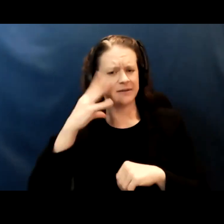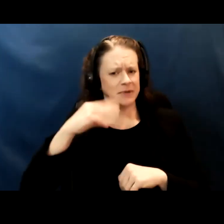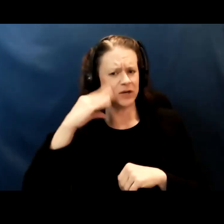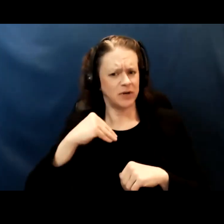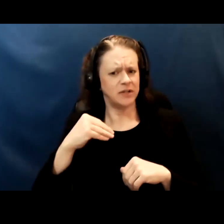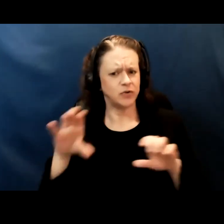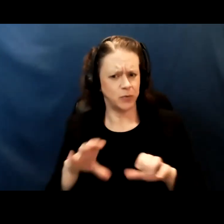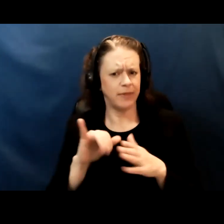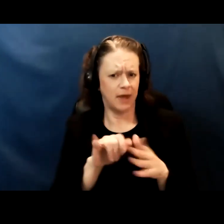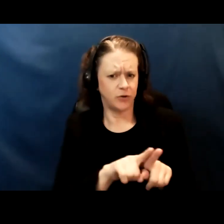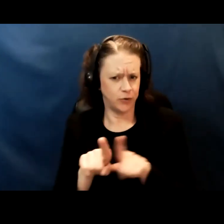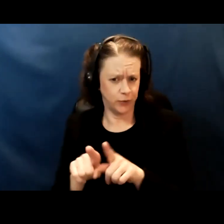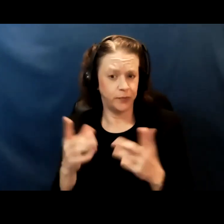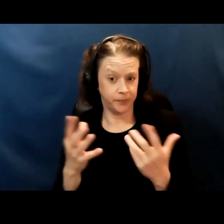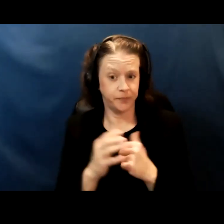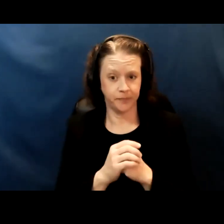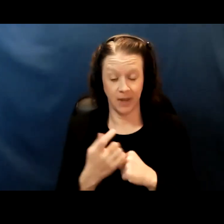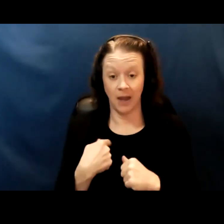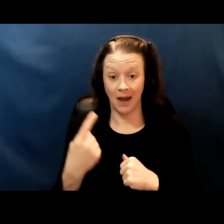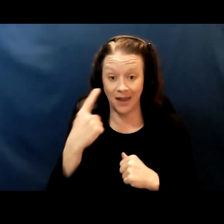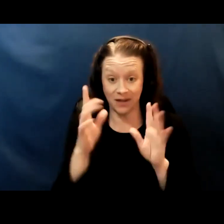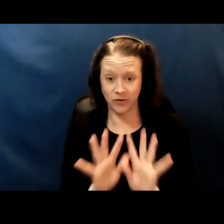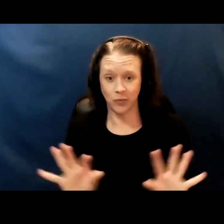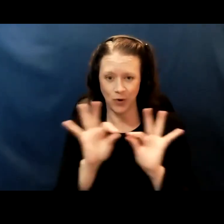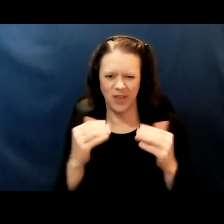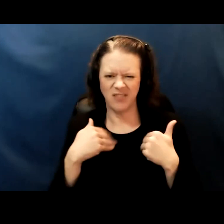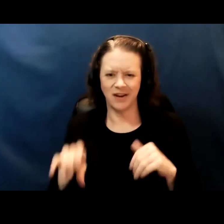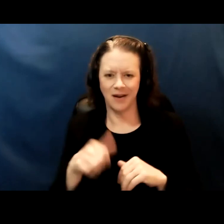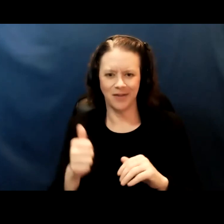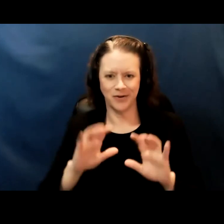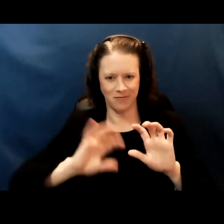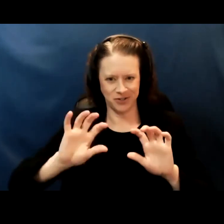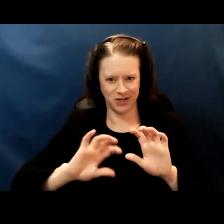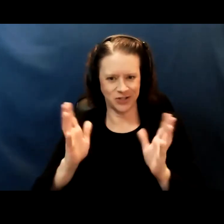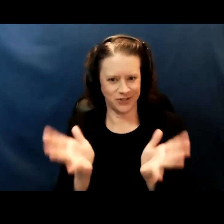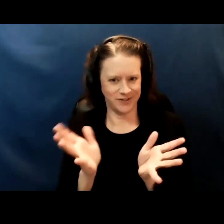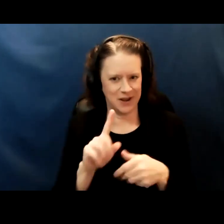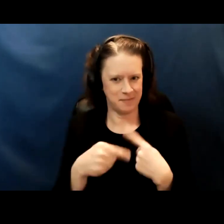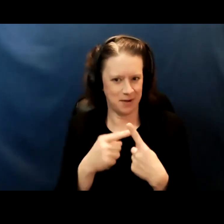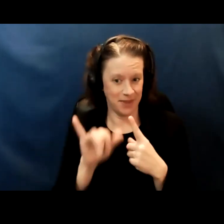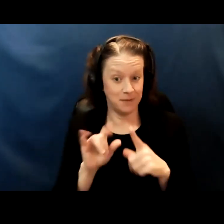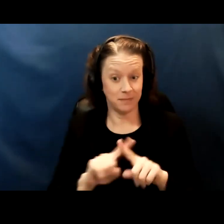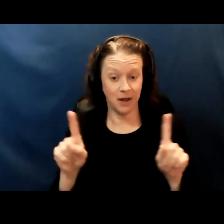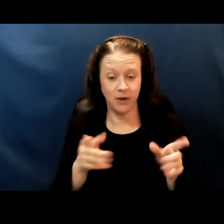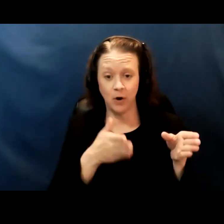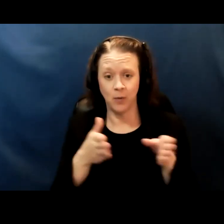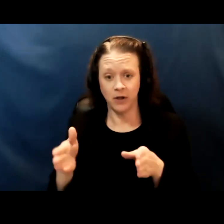So I think that would be worth having another conversation. But there certainly are ways that you can be more accessible and like